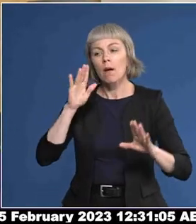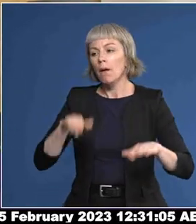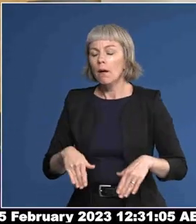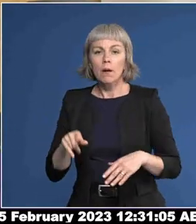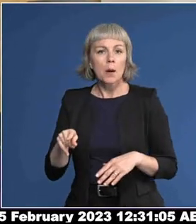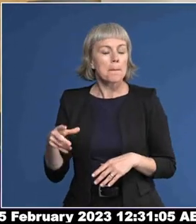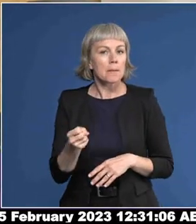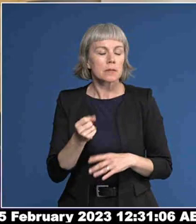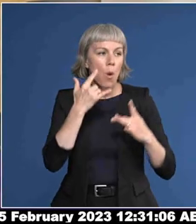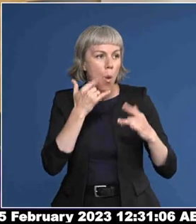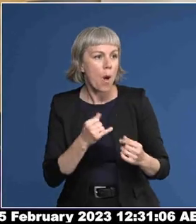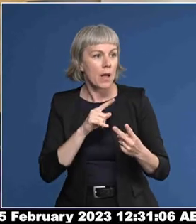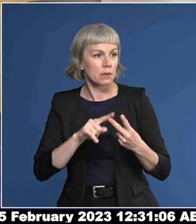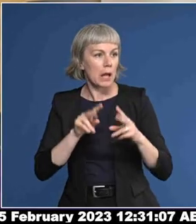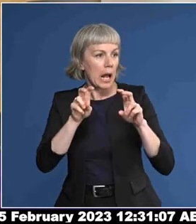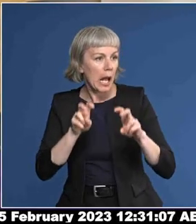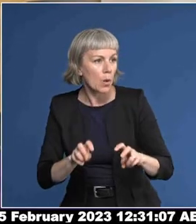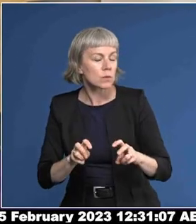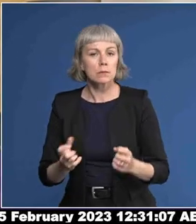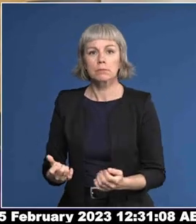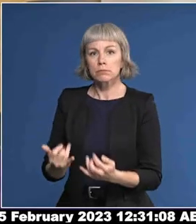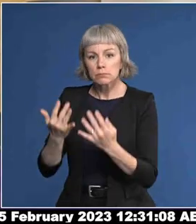I think traditionally that has been our approach.